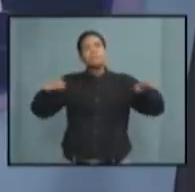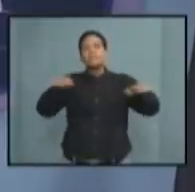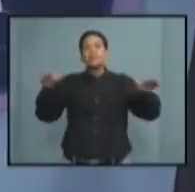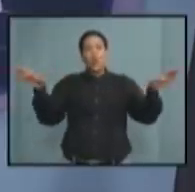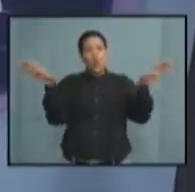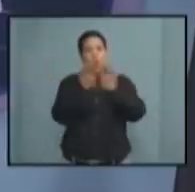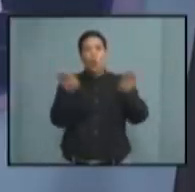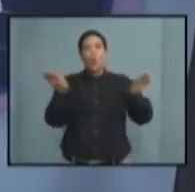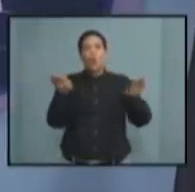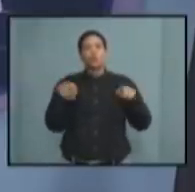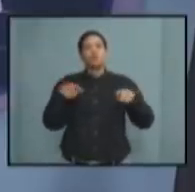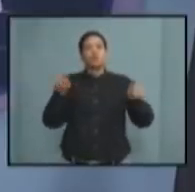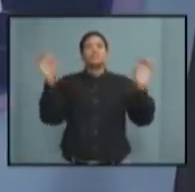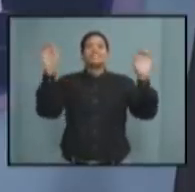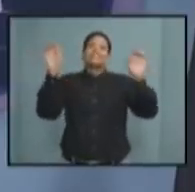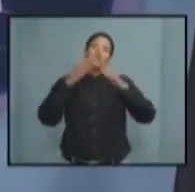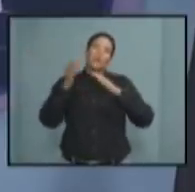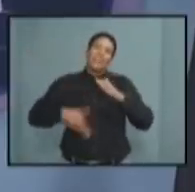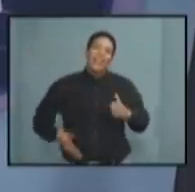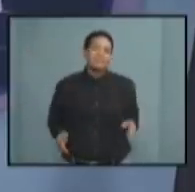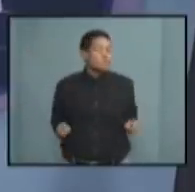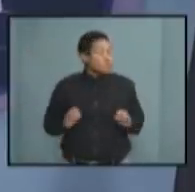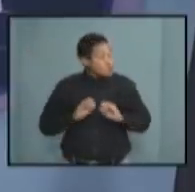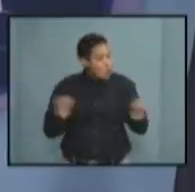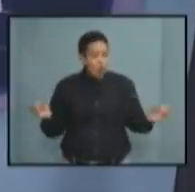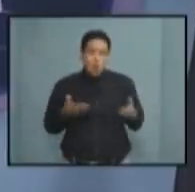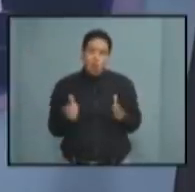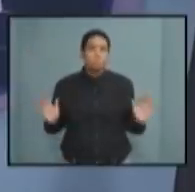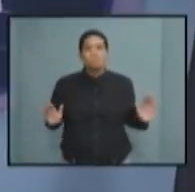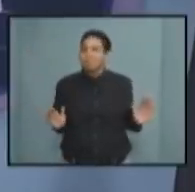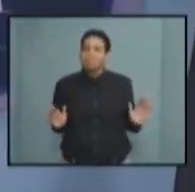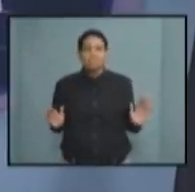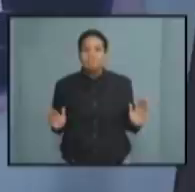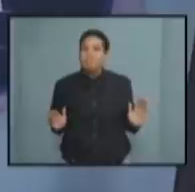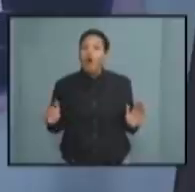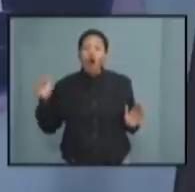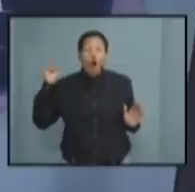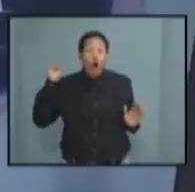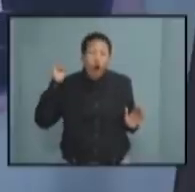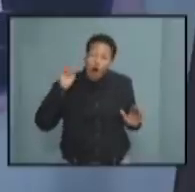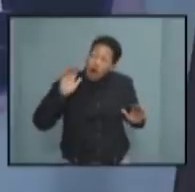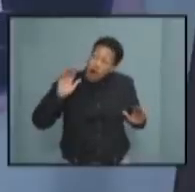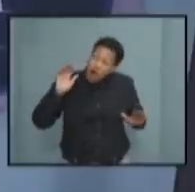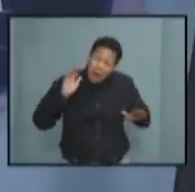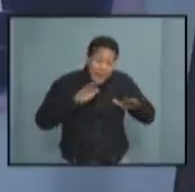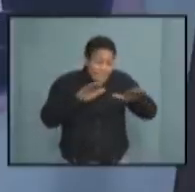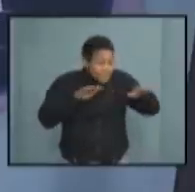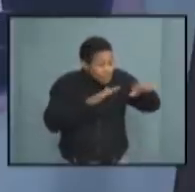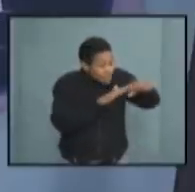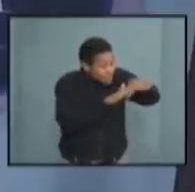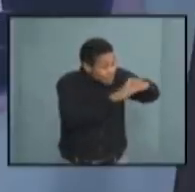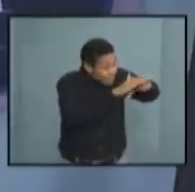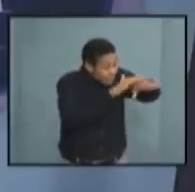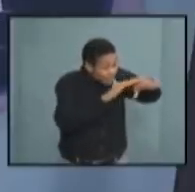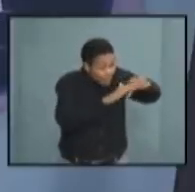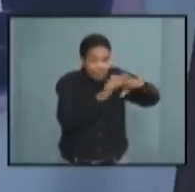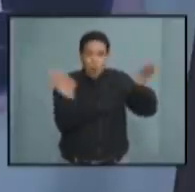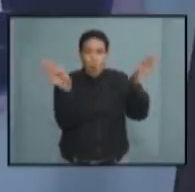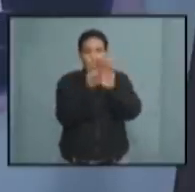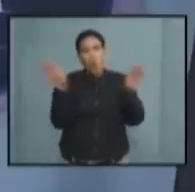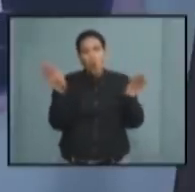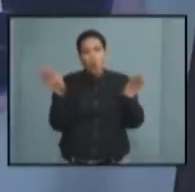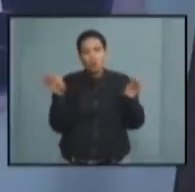Easter weekend let me repeat that all beaches will be closed over the Easter